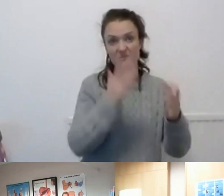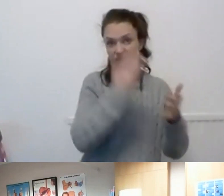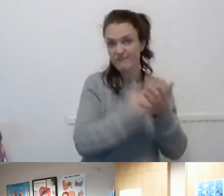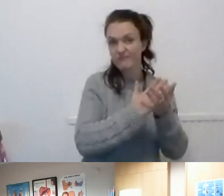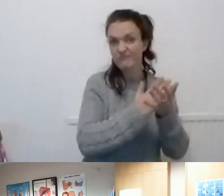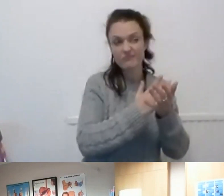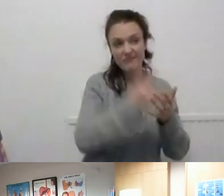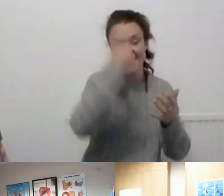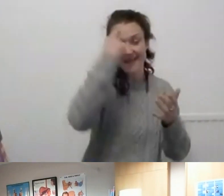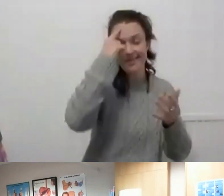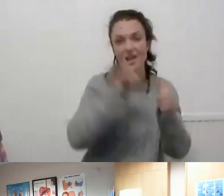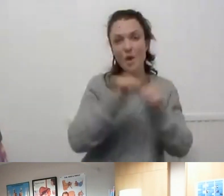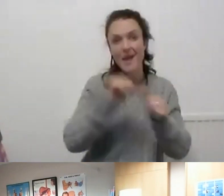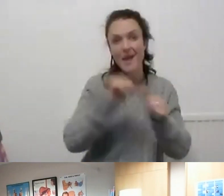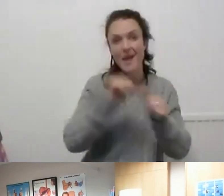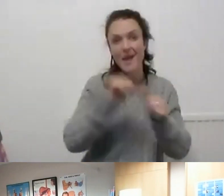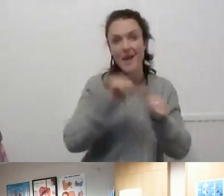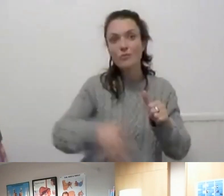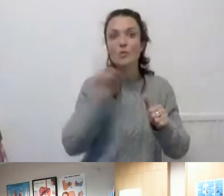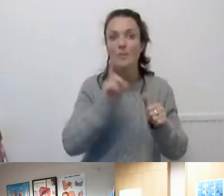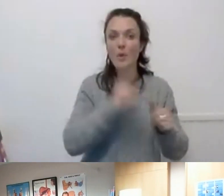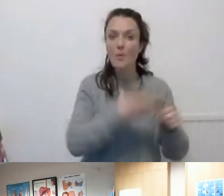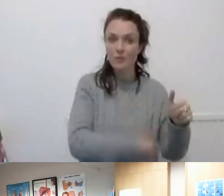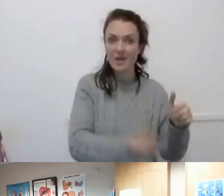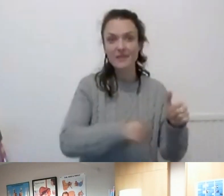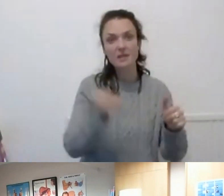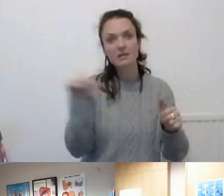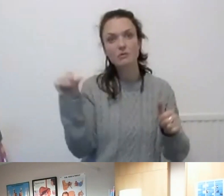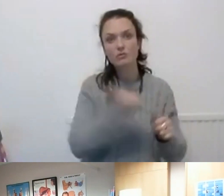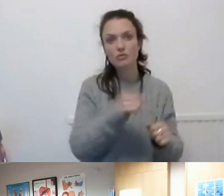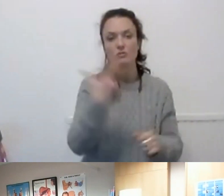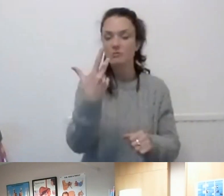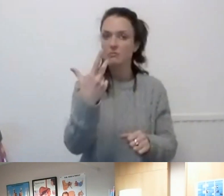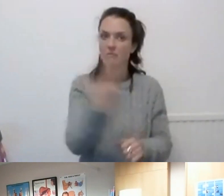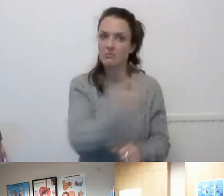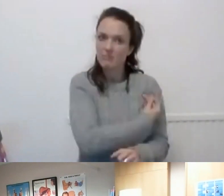couldn't see any good reason to be to be really fearful of it. And it's worth pointing out that